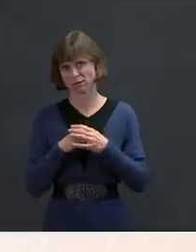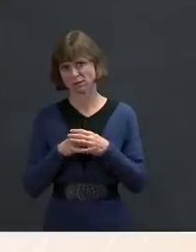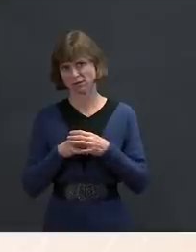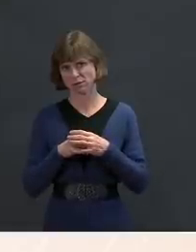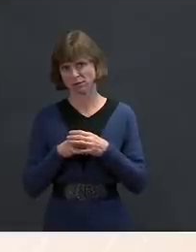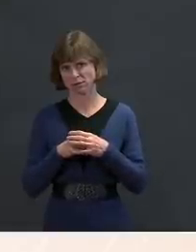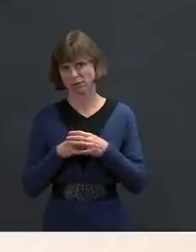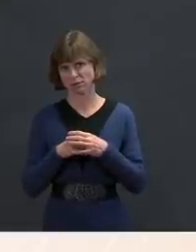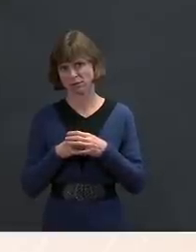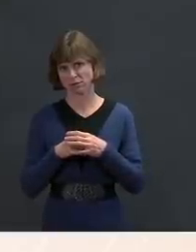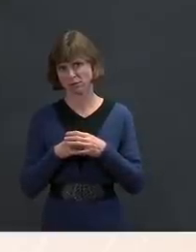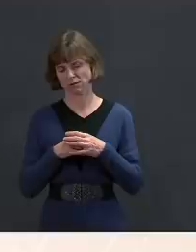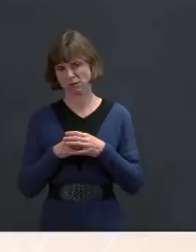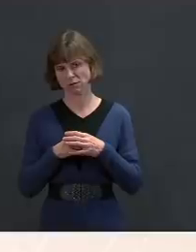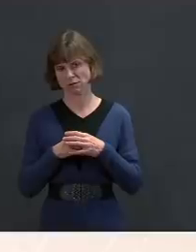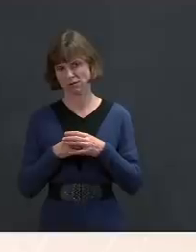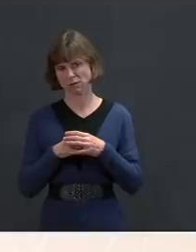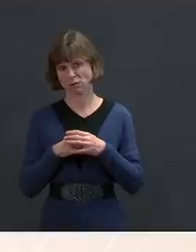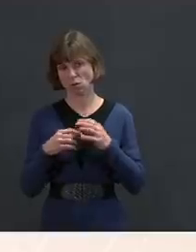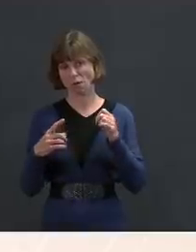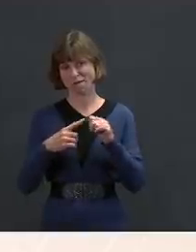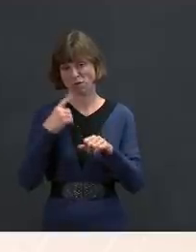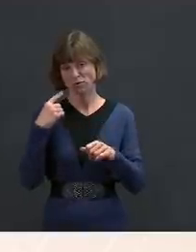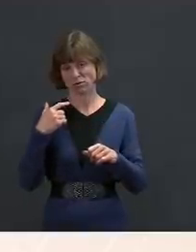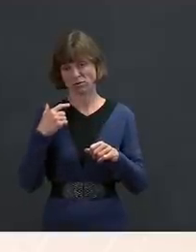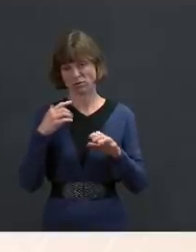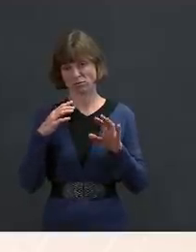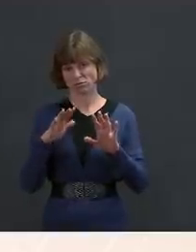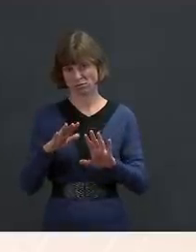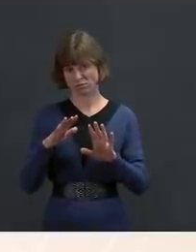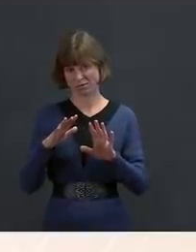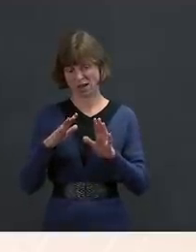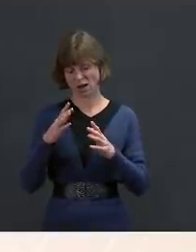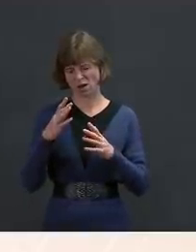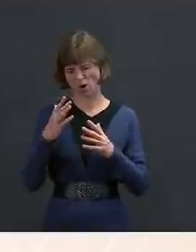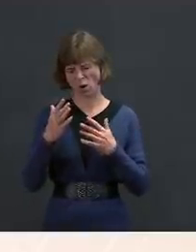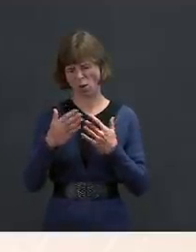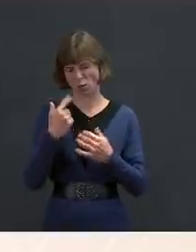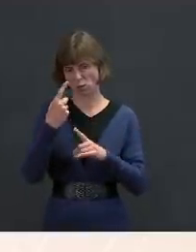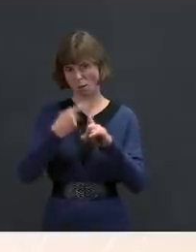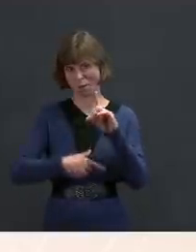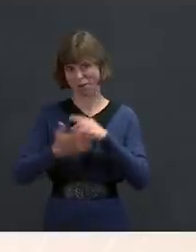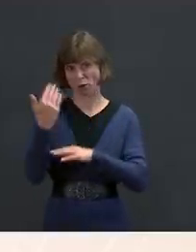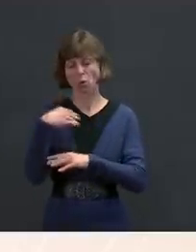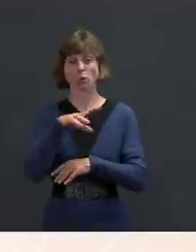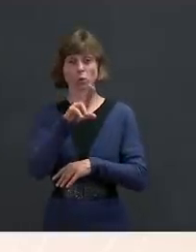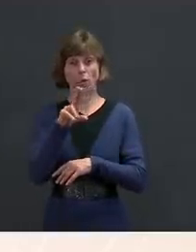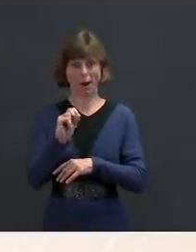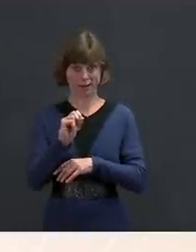Ms. Psaki: Well, first, let me note that on -- just about a month ago, the United States, through USAID,